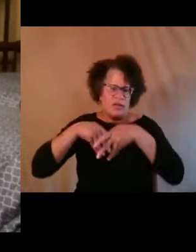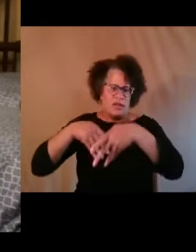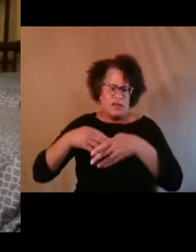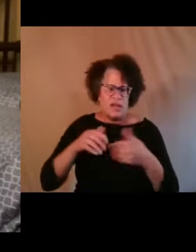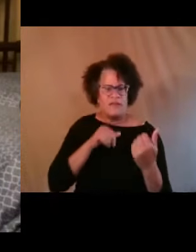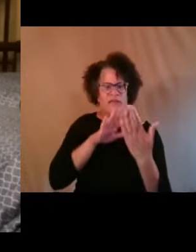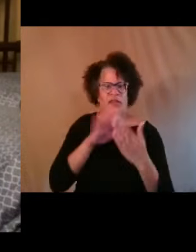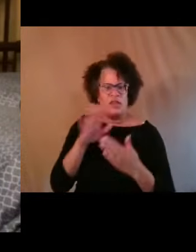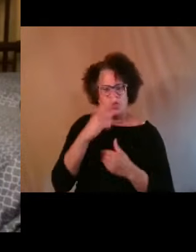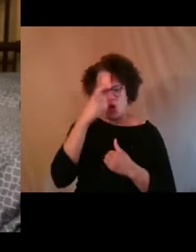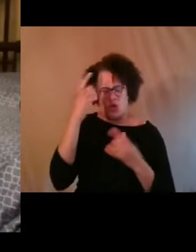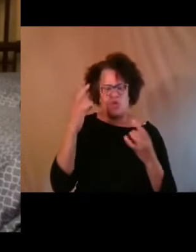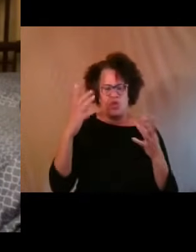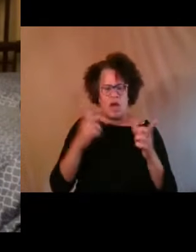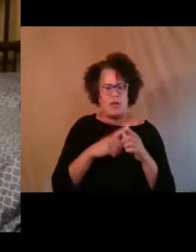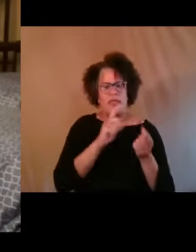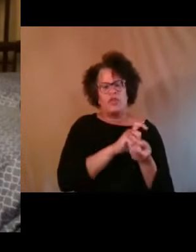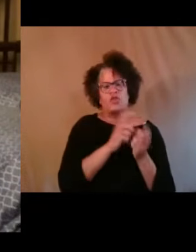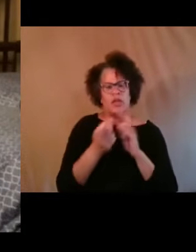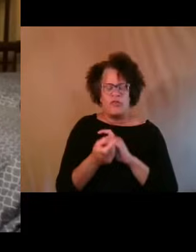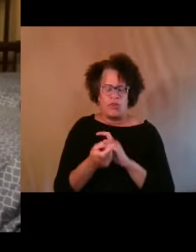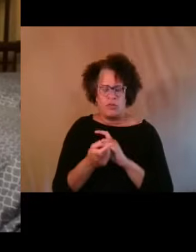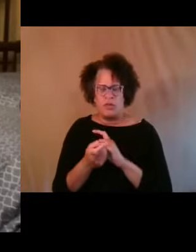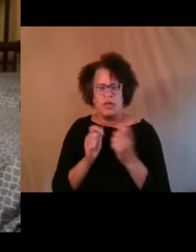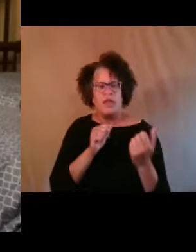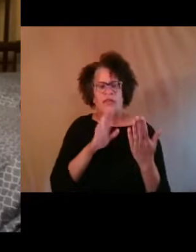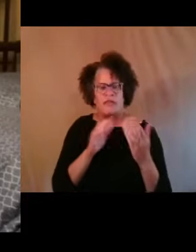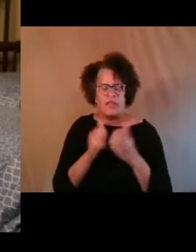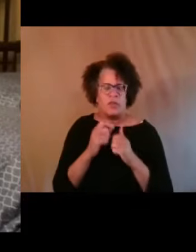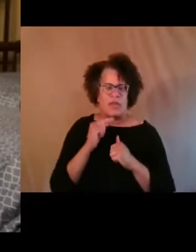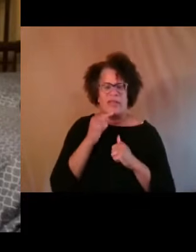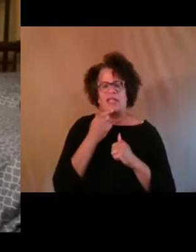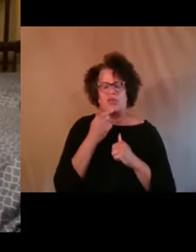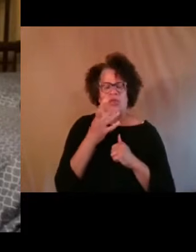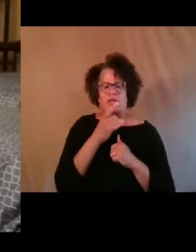and transform it in the face of extreme and escalating violence